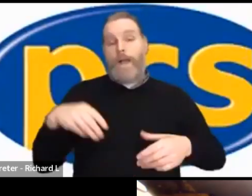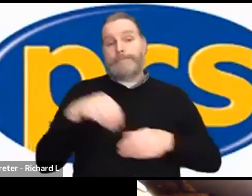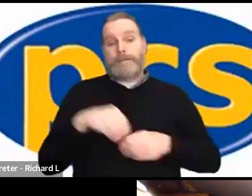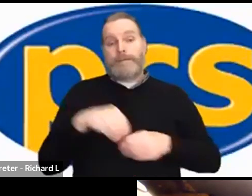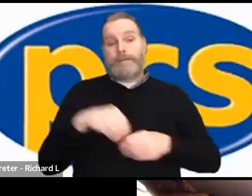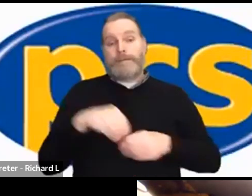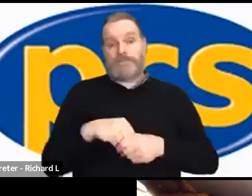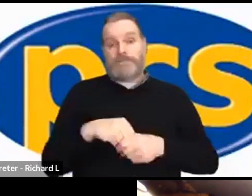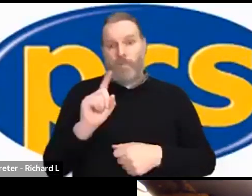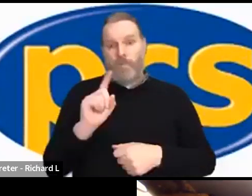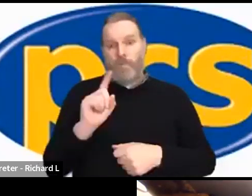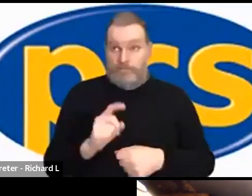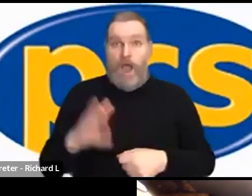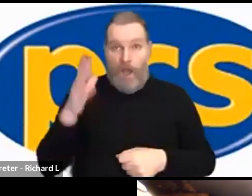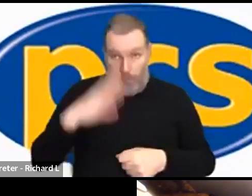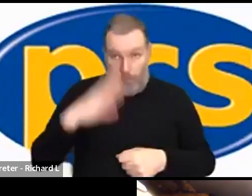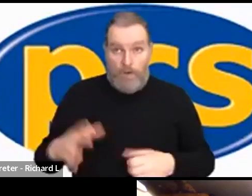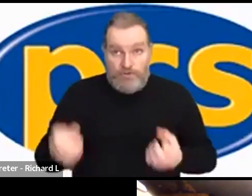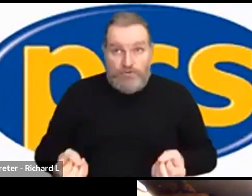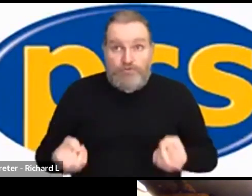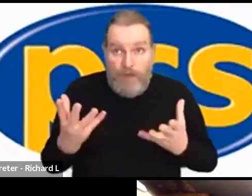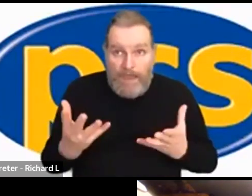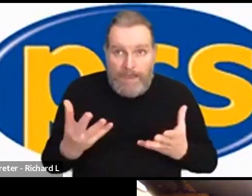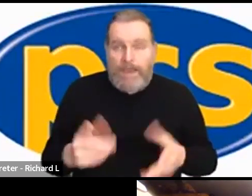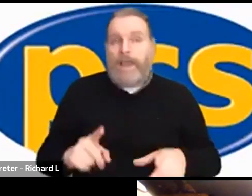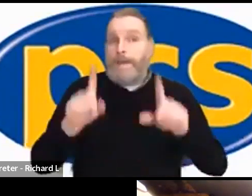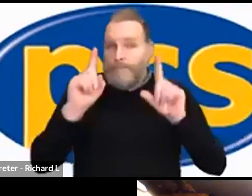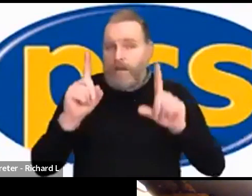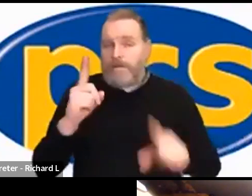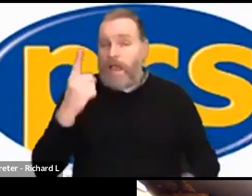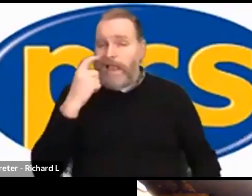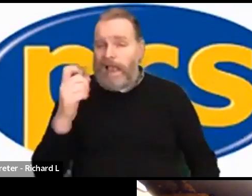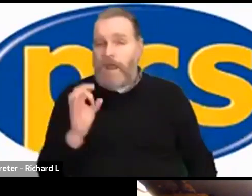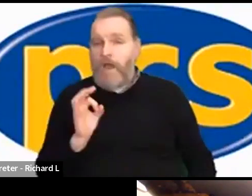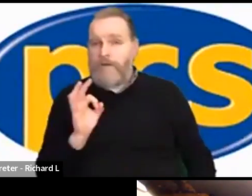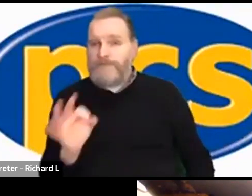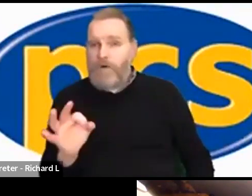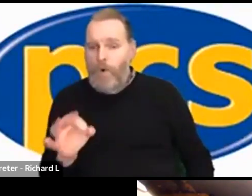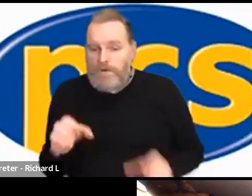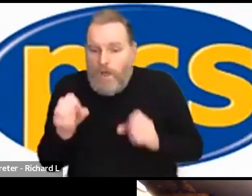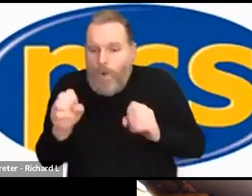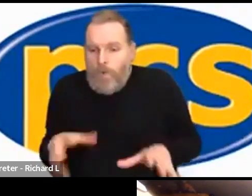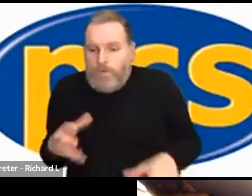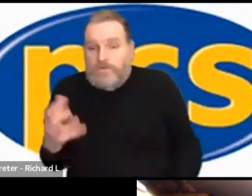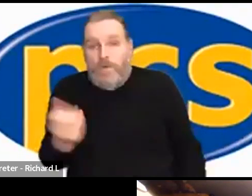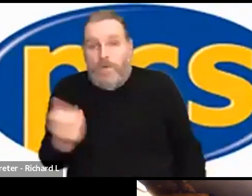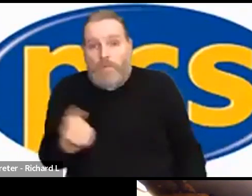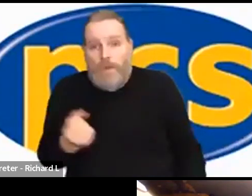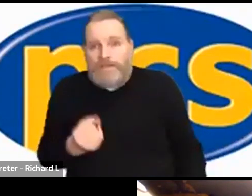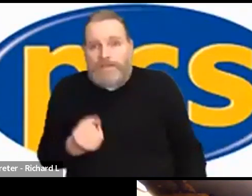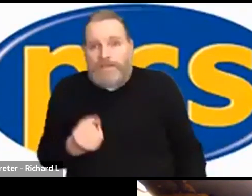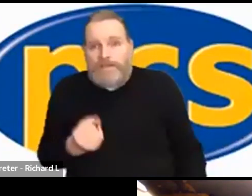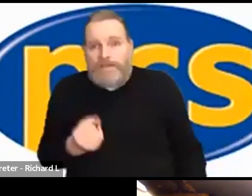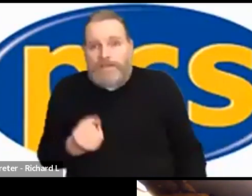were worried about being able about being able to afford it , and in many and in many ways we all know how desperate rately rately difficult times it is for